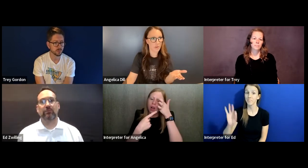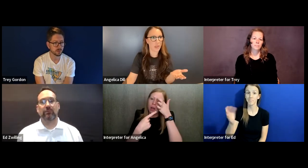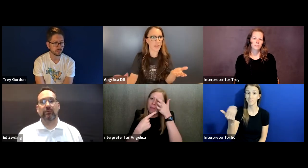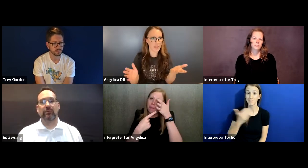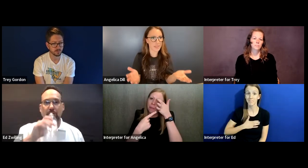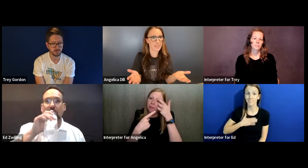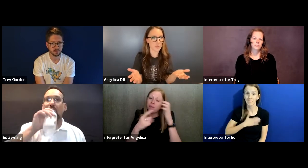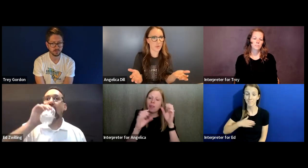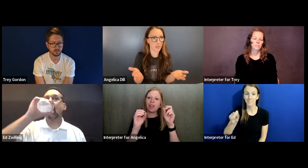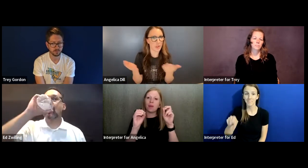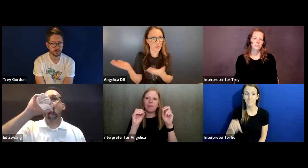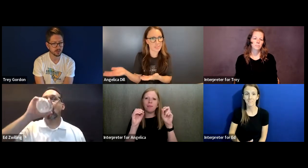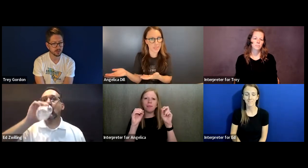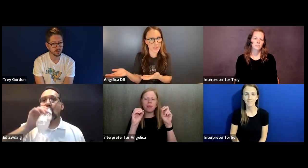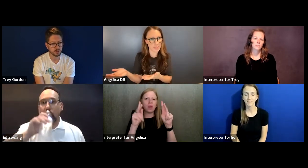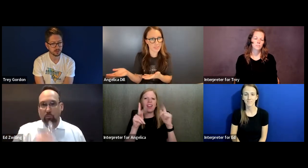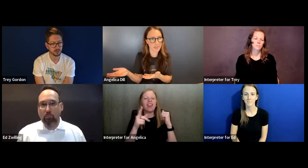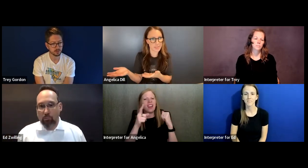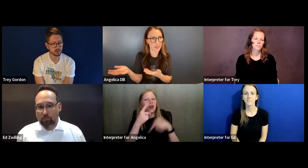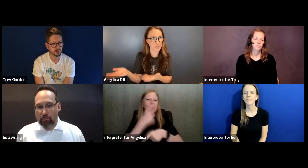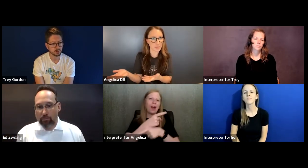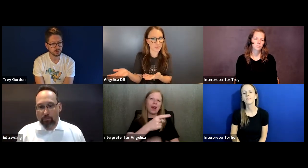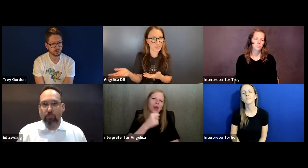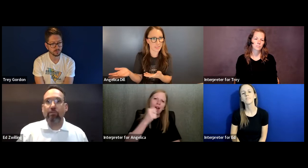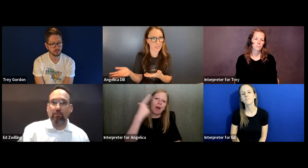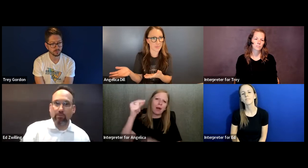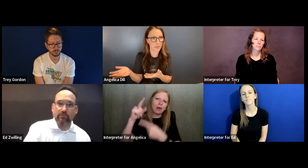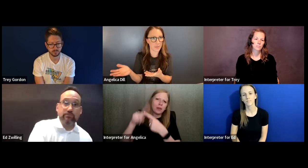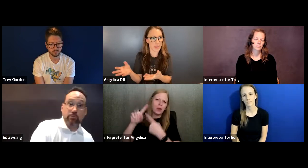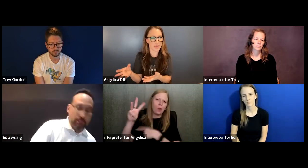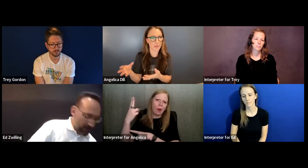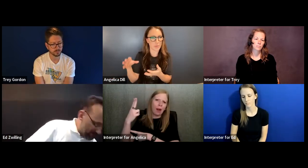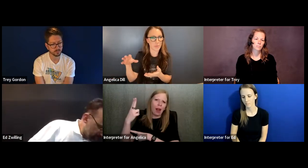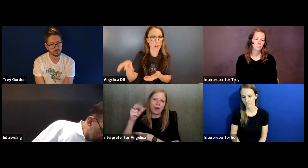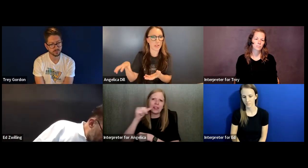okay yes you wouldn't go to amazon it's a commercial facility but then it would fall